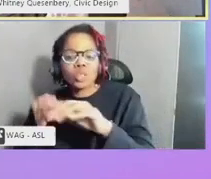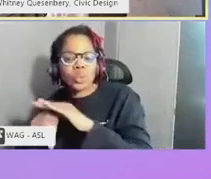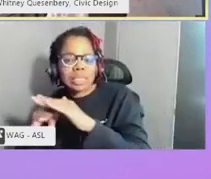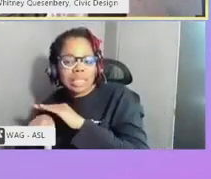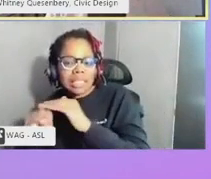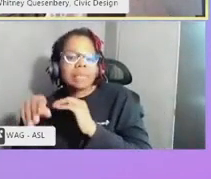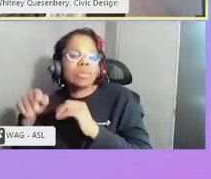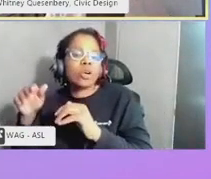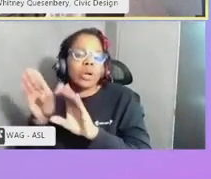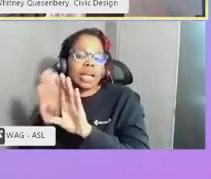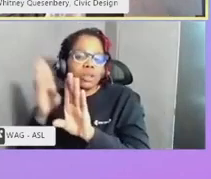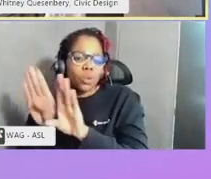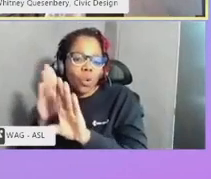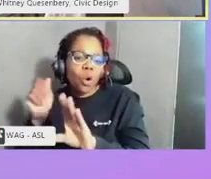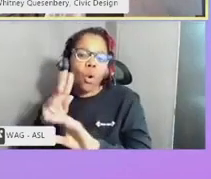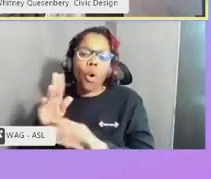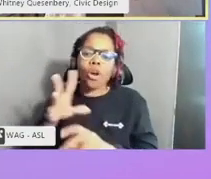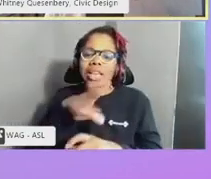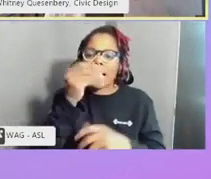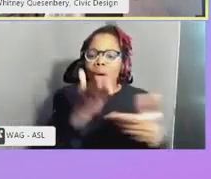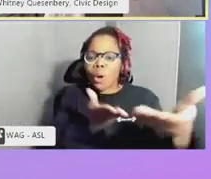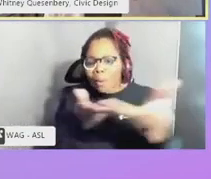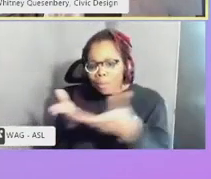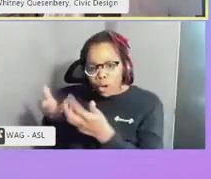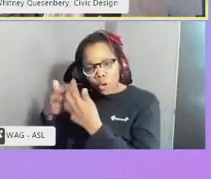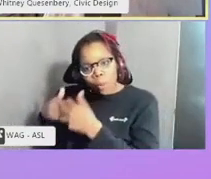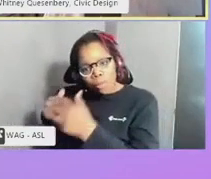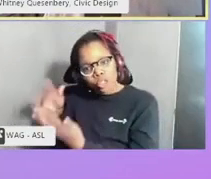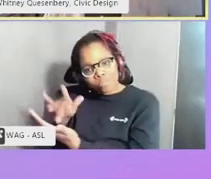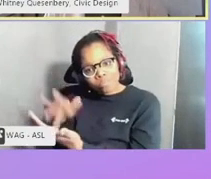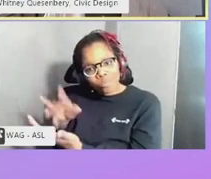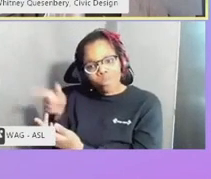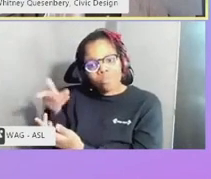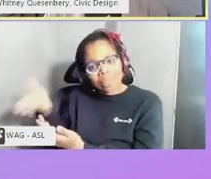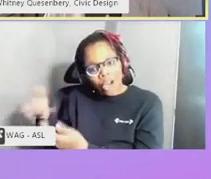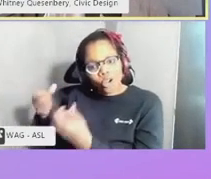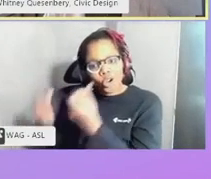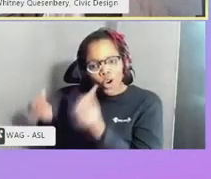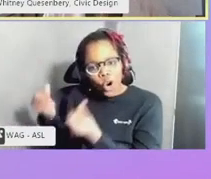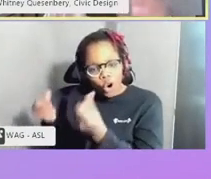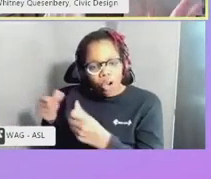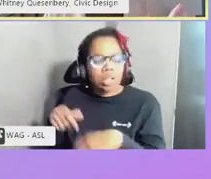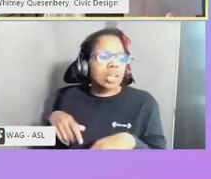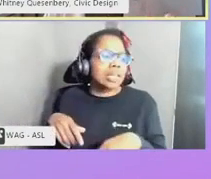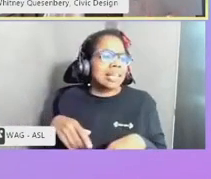stepped or is somehow not accessible. Someone will come out and take you around to the